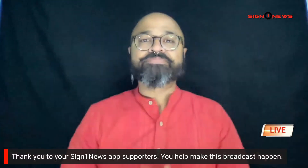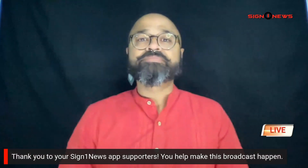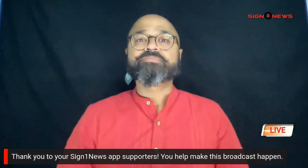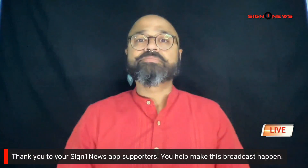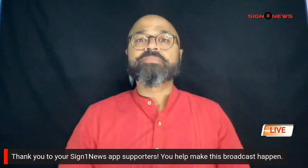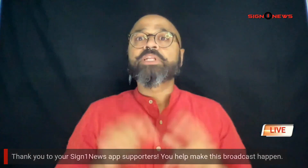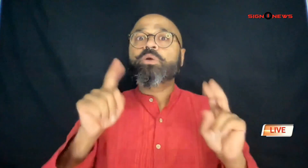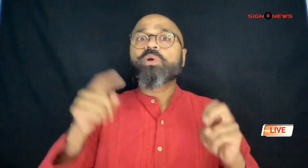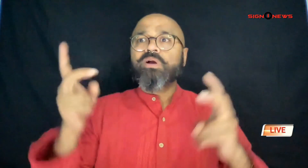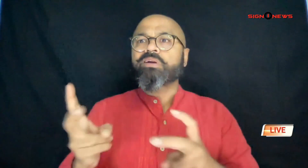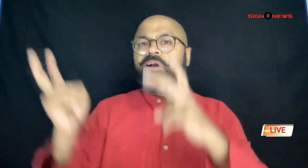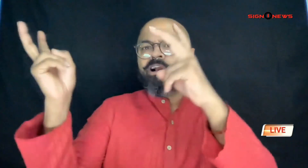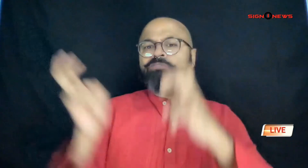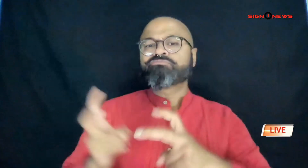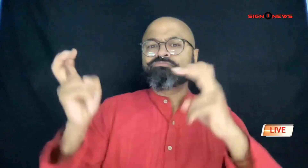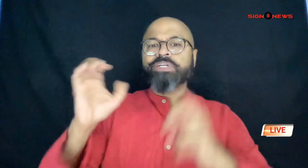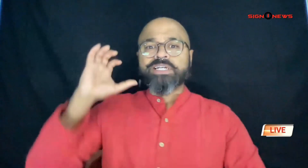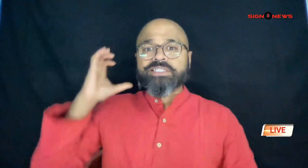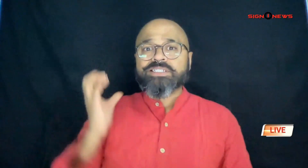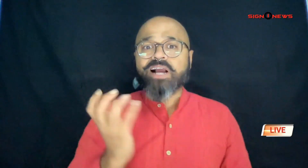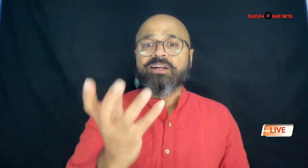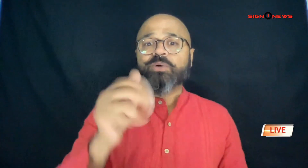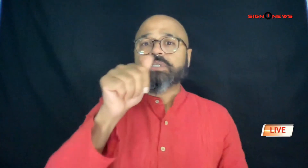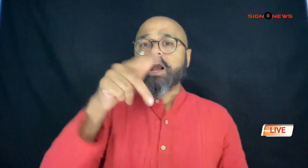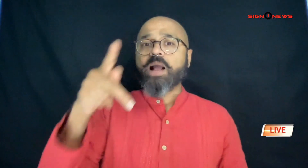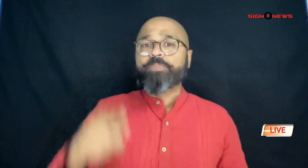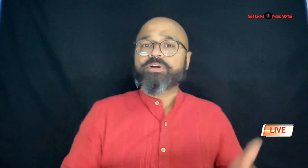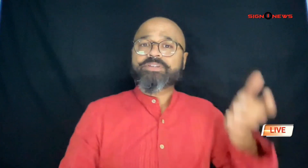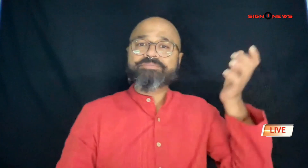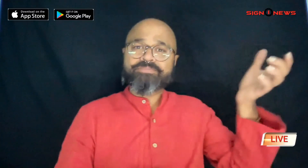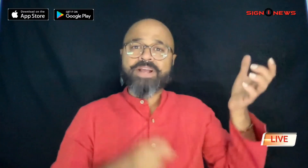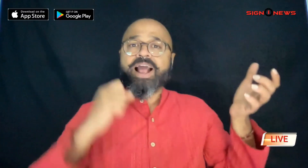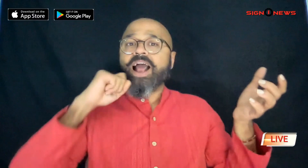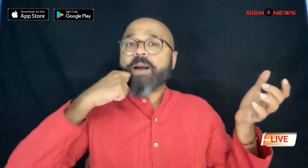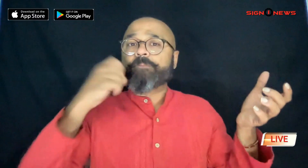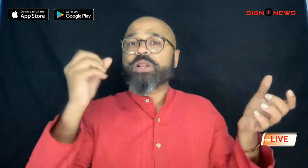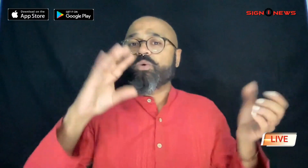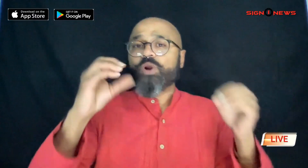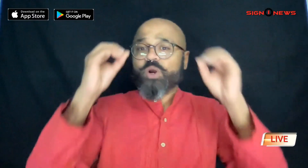you can download the Sign1News app by heading to the app store or Google play